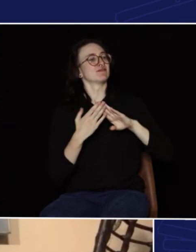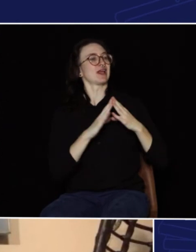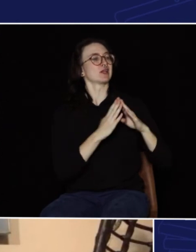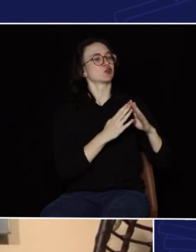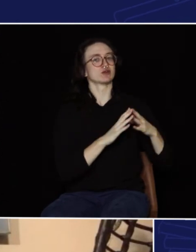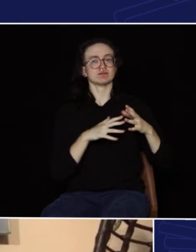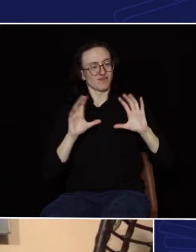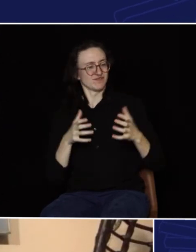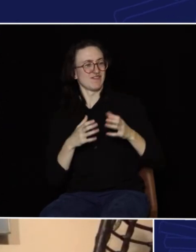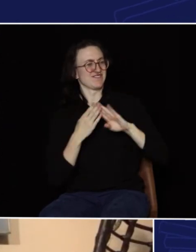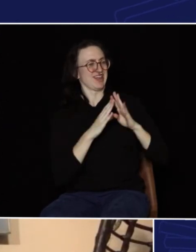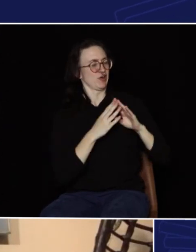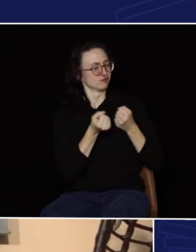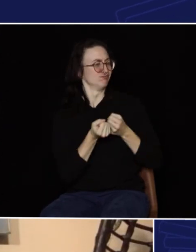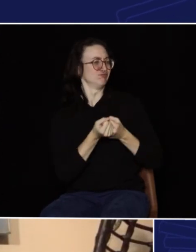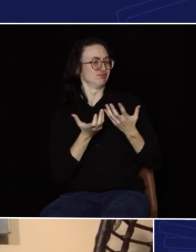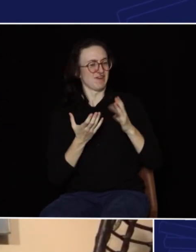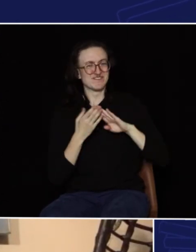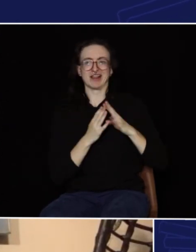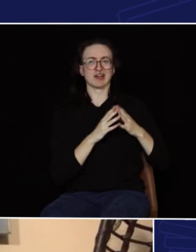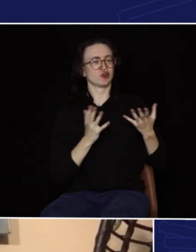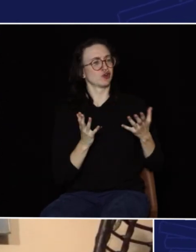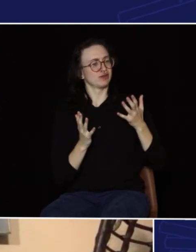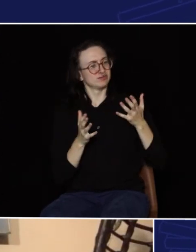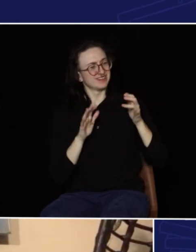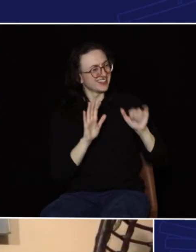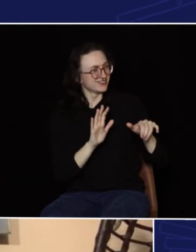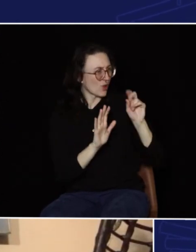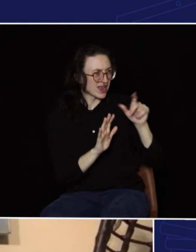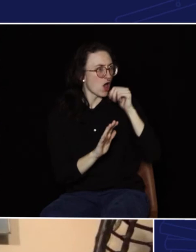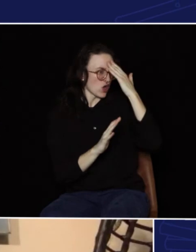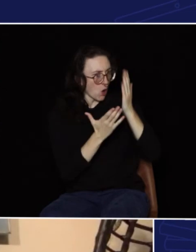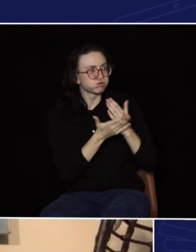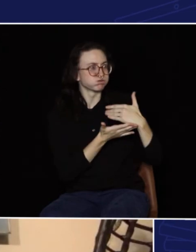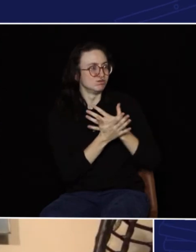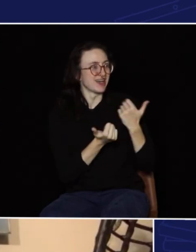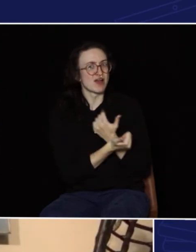A village is helpful. It's okay to have a village. It's okay to not know everything,